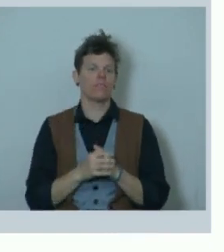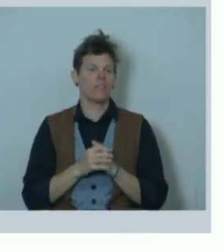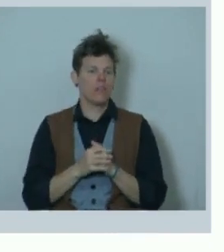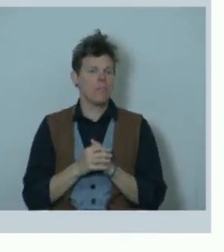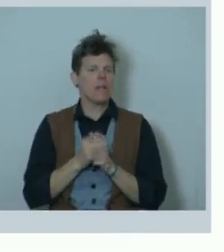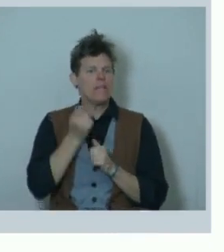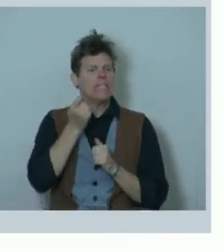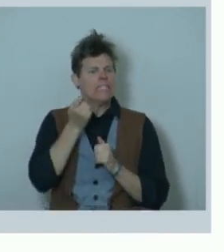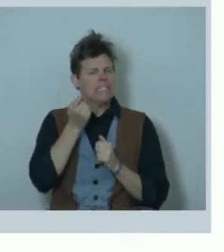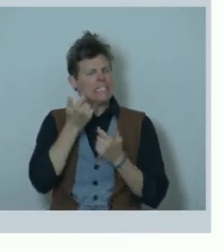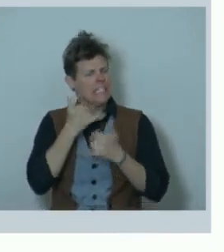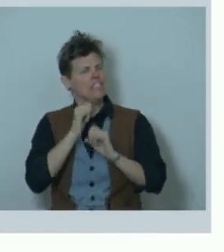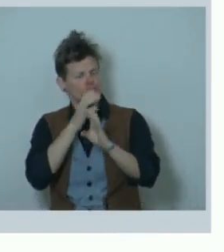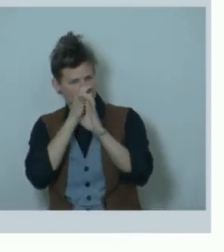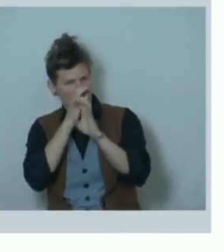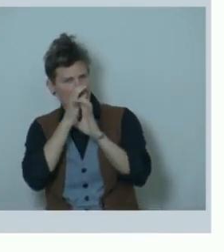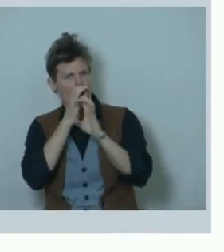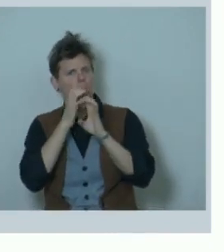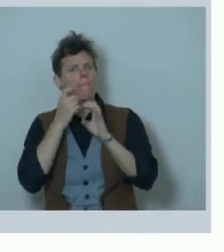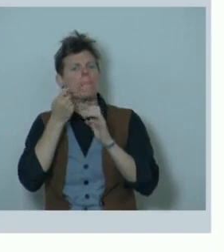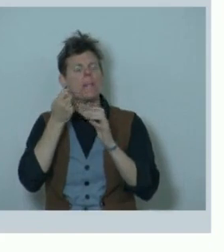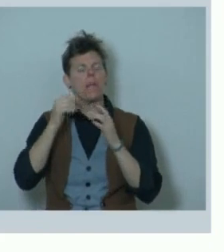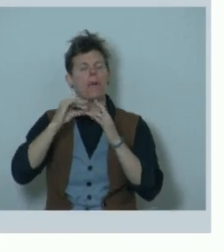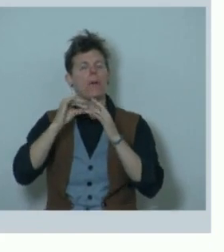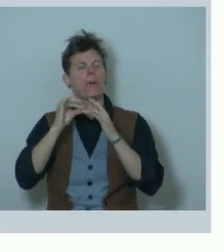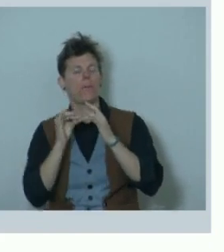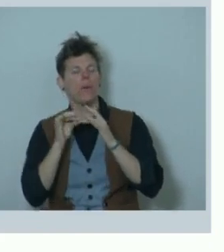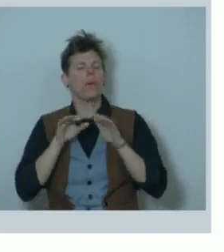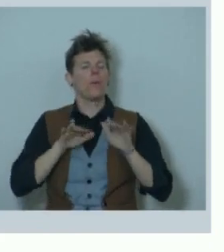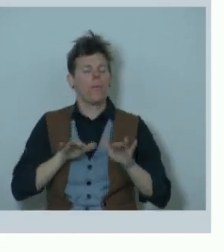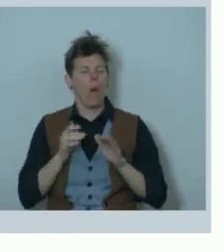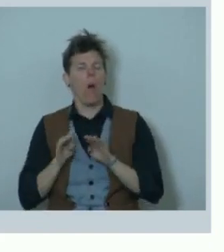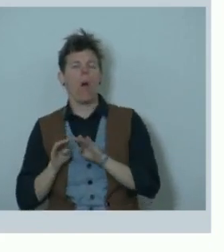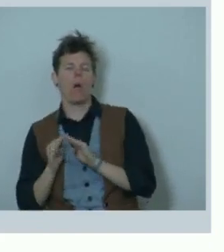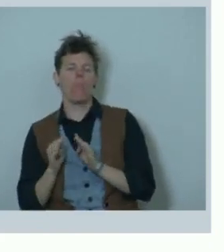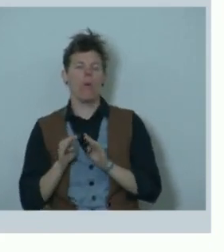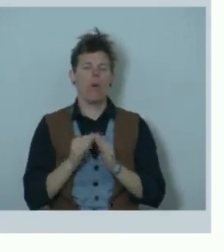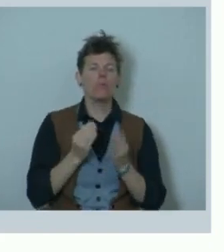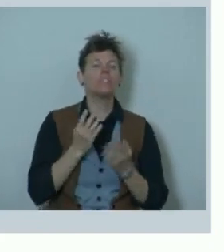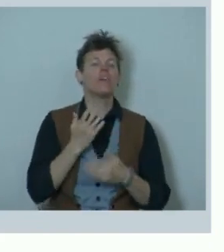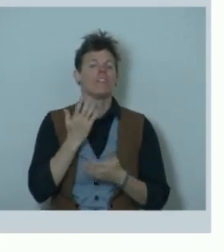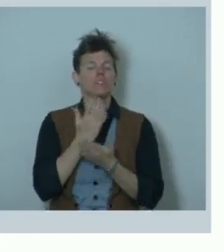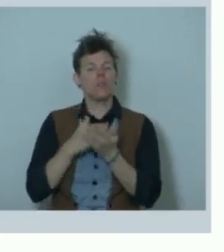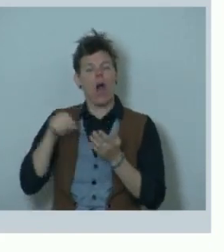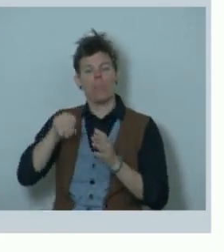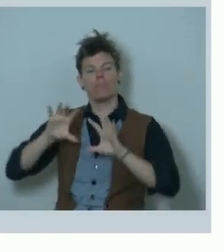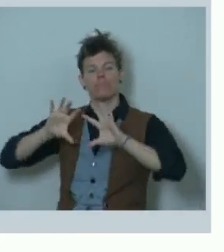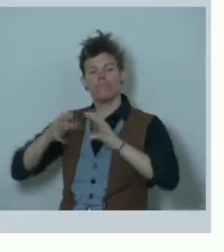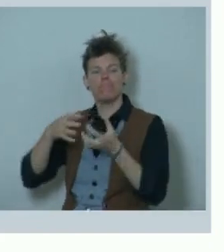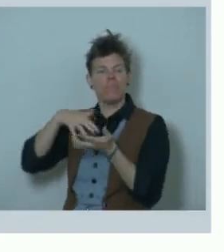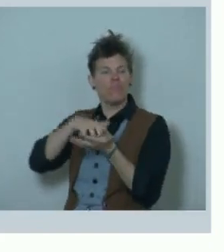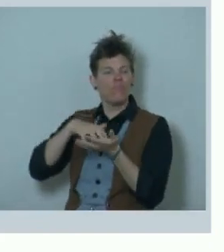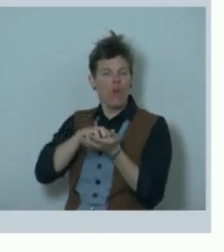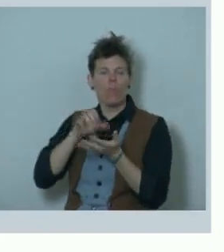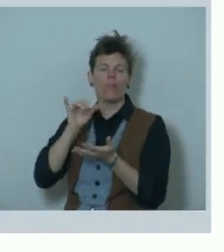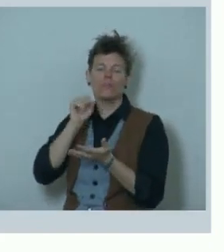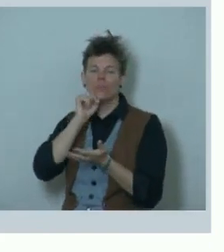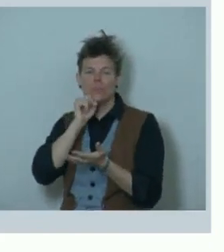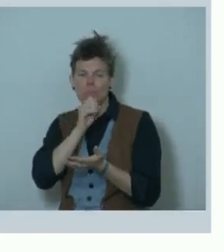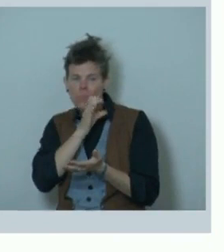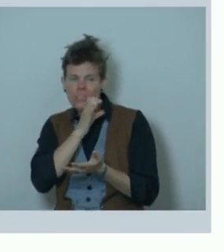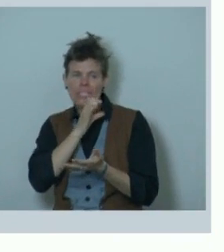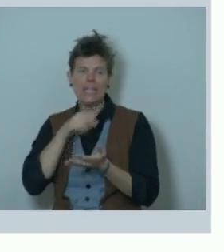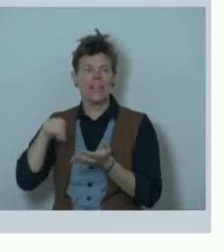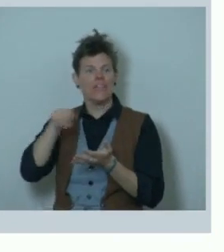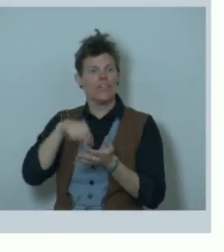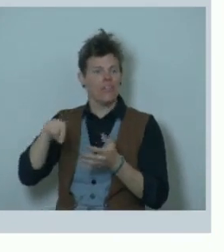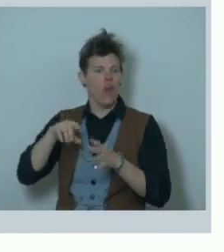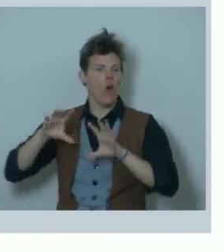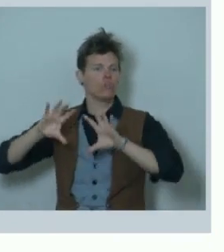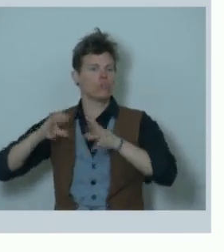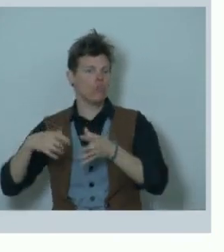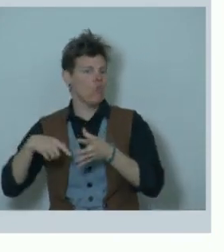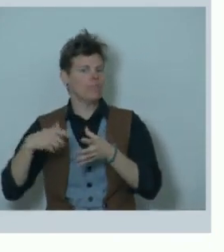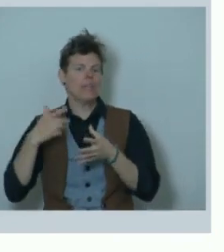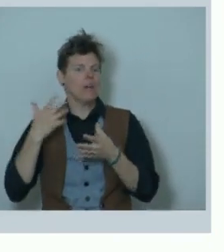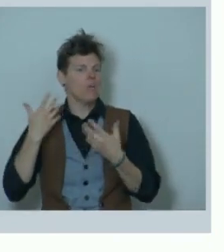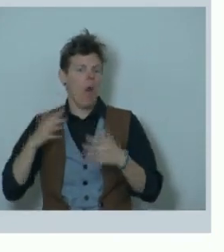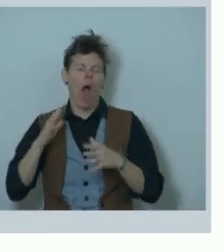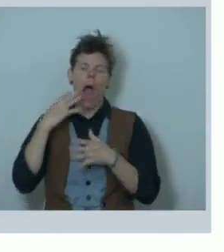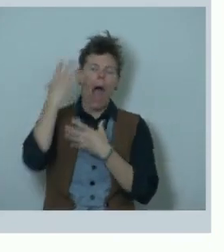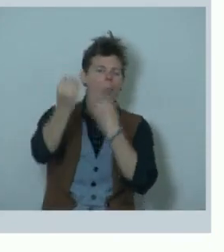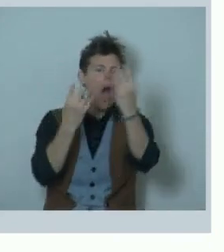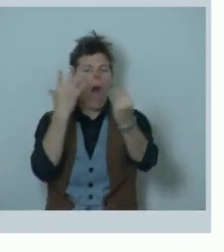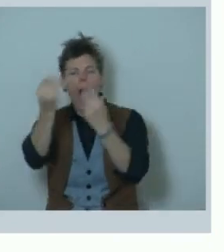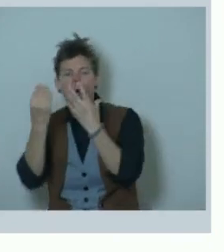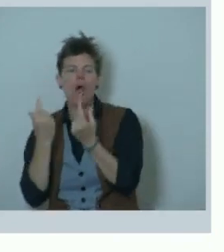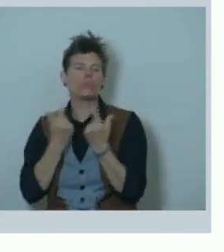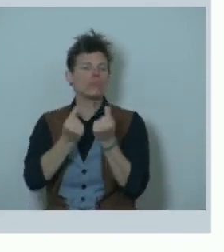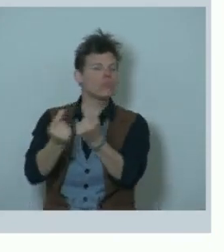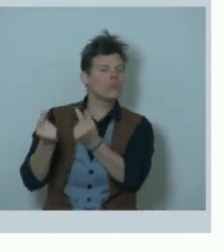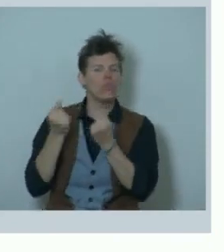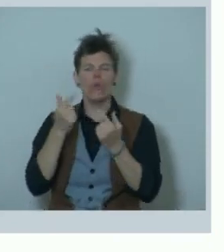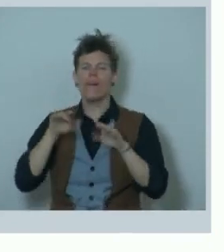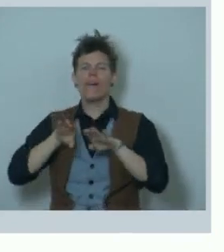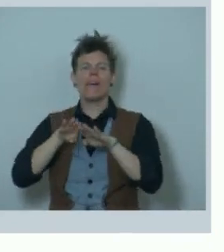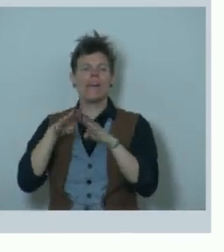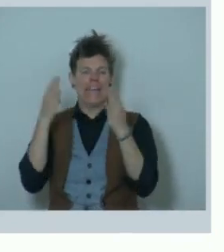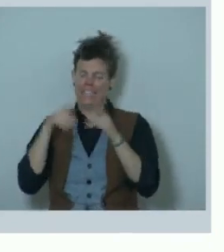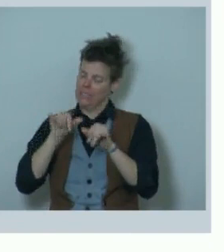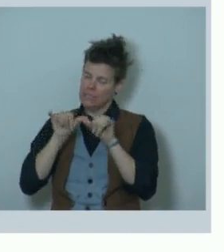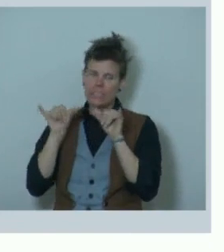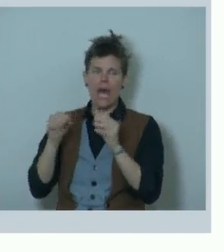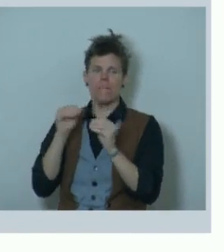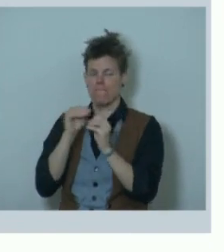EVEN THOUGH WE ARE ALL GOING TO STAY HOME THROUGH MARCH 15 WITH EASING SOME RESTRICTIONS, GIVING A LITTLE MORE ACCESS, I THINK FOR VULNERABLE INDIVIDUALS WE ASKED THEM NOT TO LEAN IN TO ANY